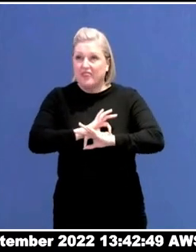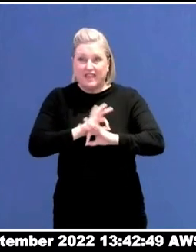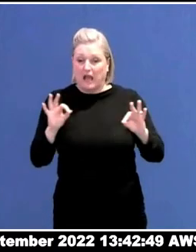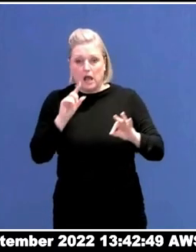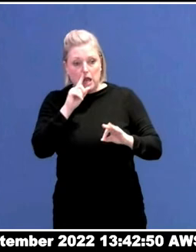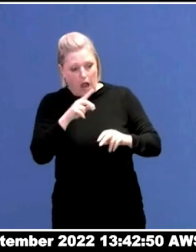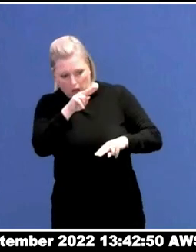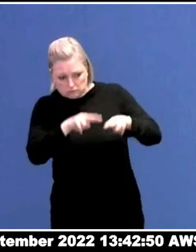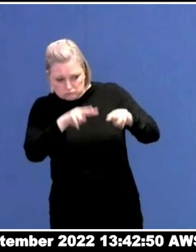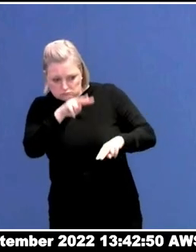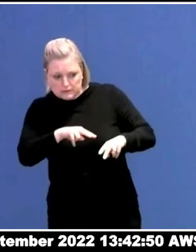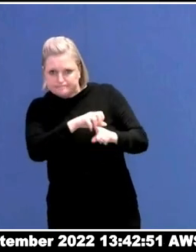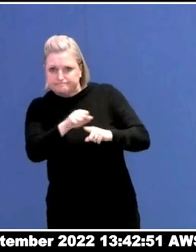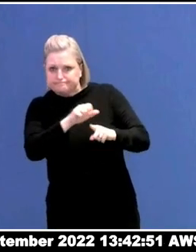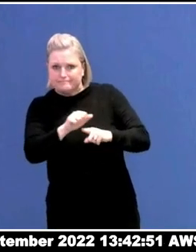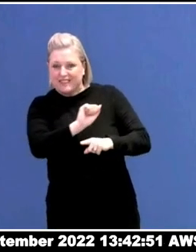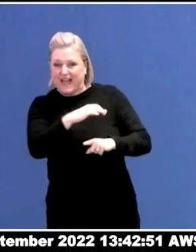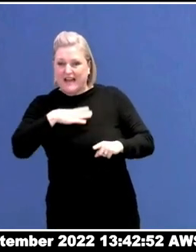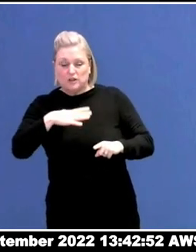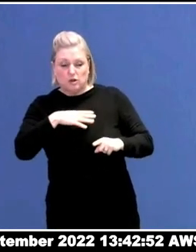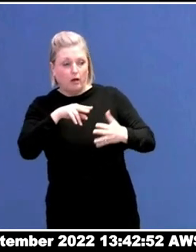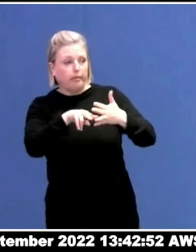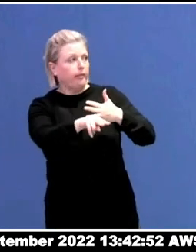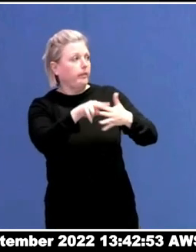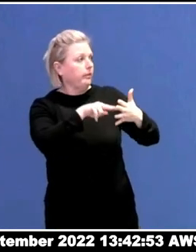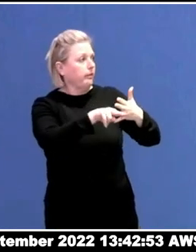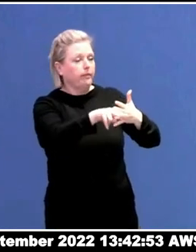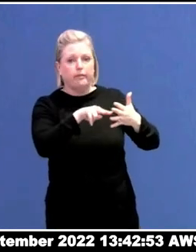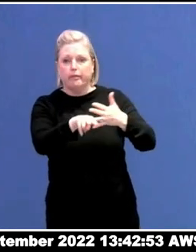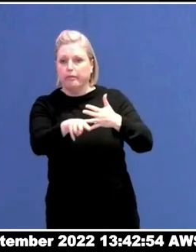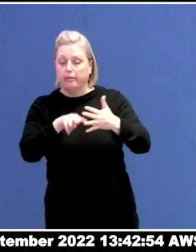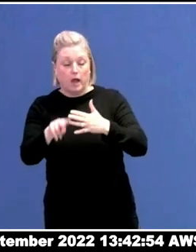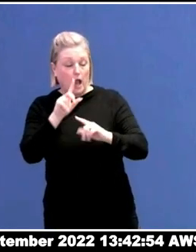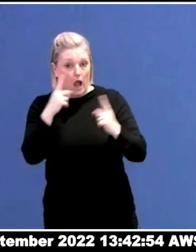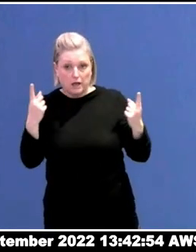The training that prison staff get today, they have a small component of a disability